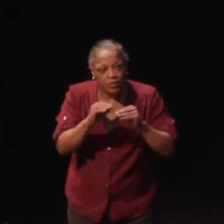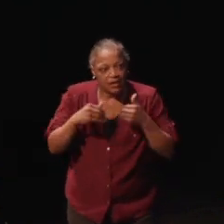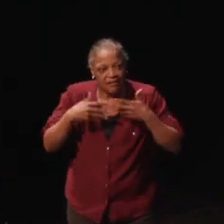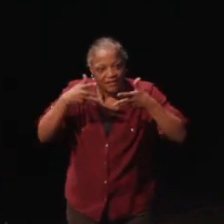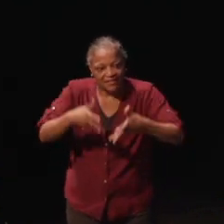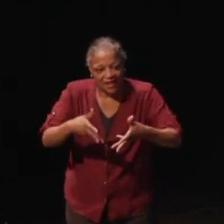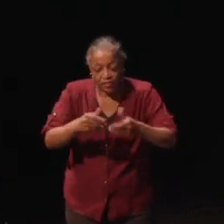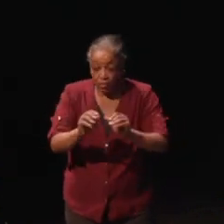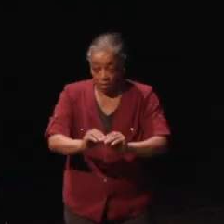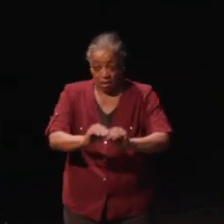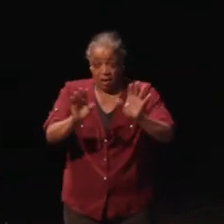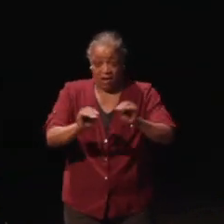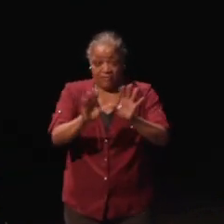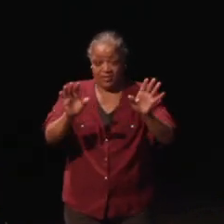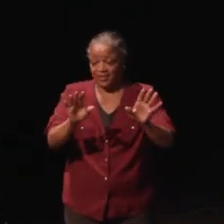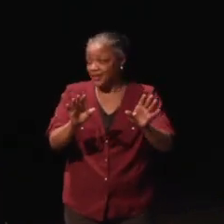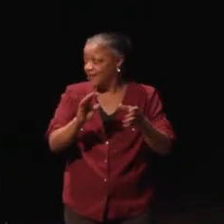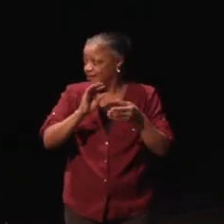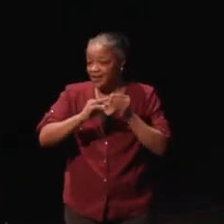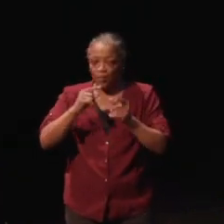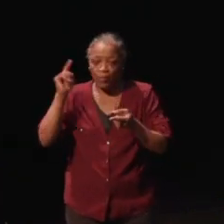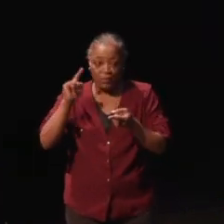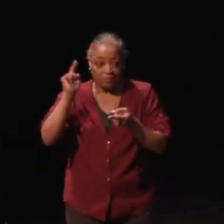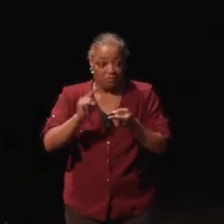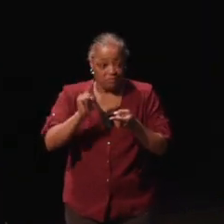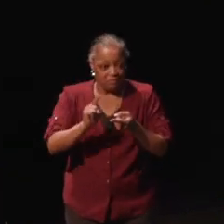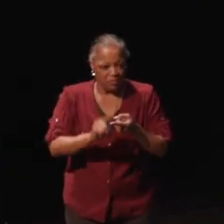So obviously, apparently, the number is going to go down.